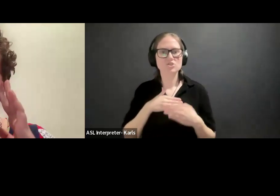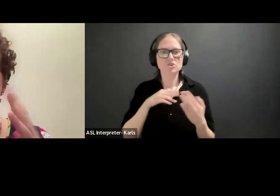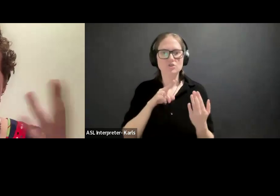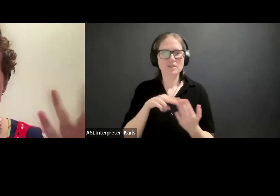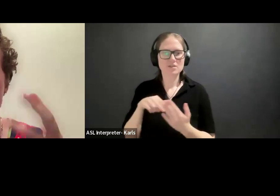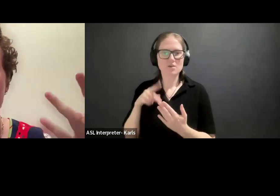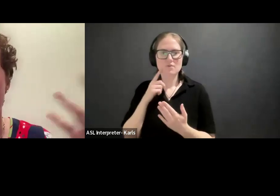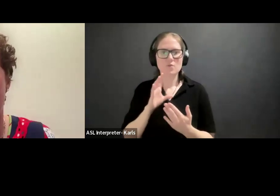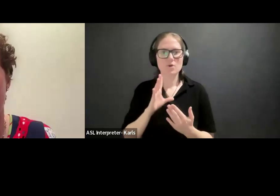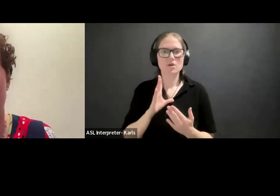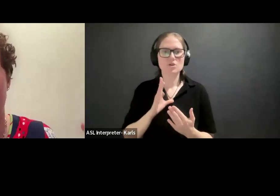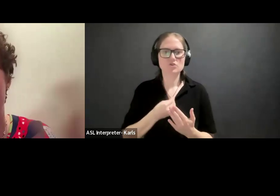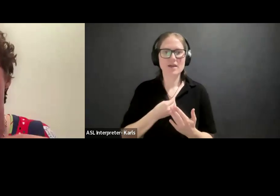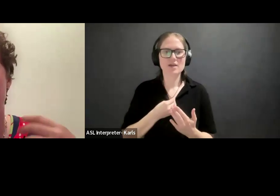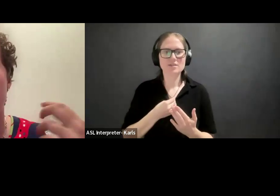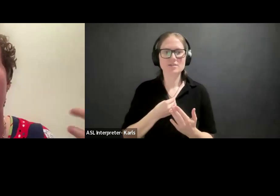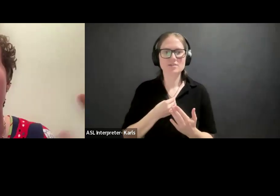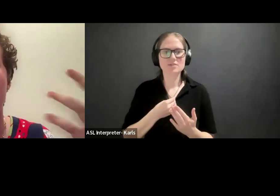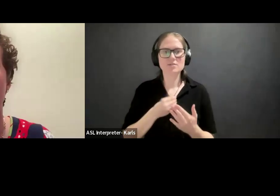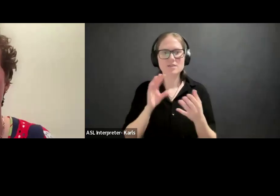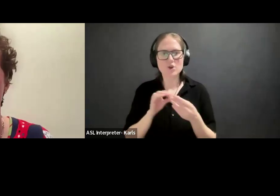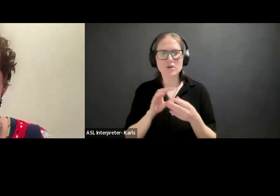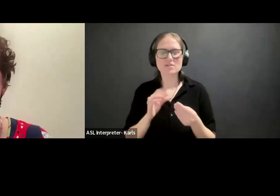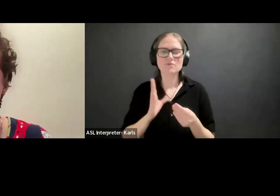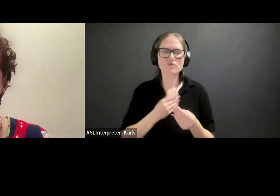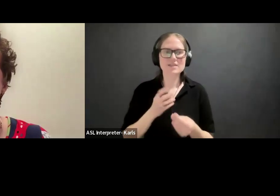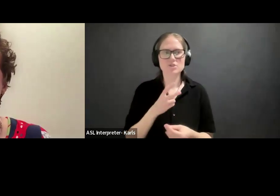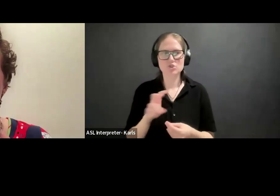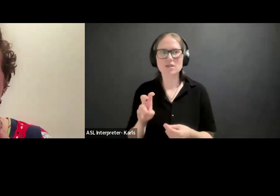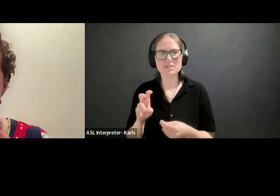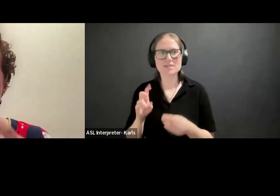kind of, yeah, narratives of transition, etc., but I, um…